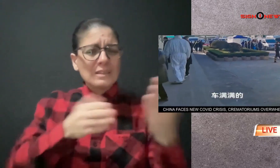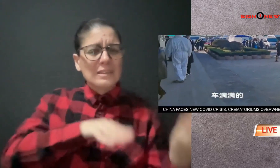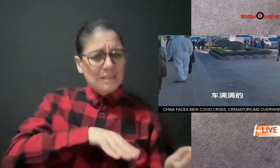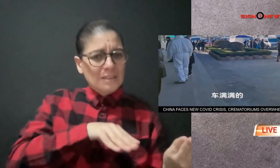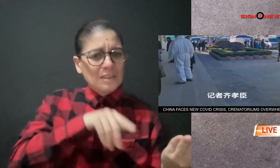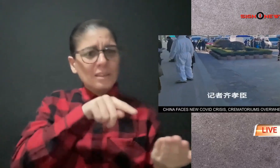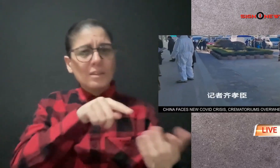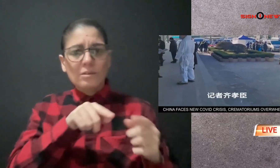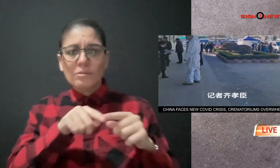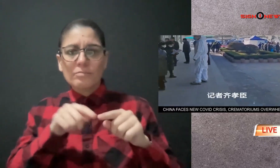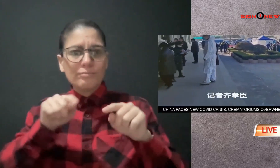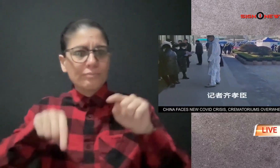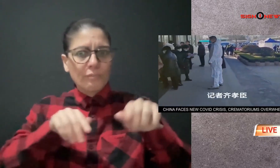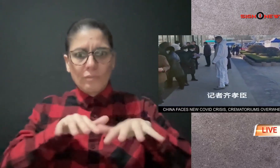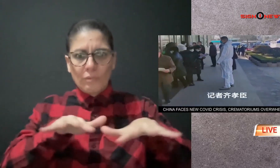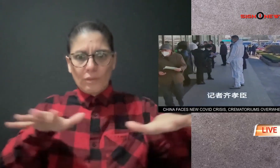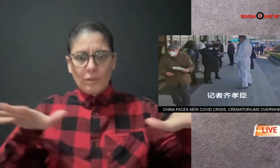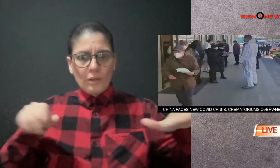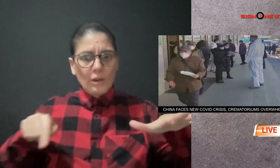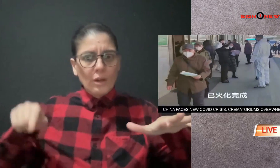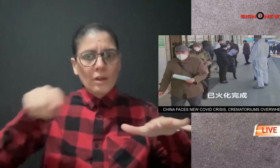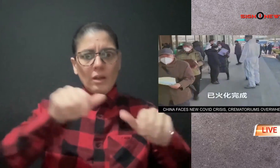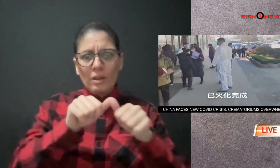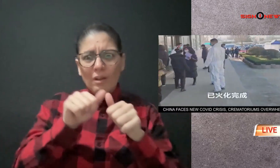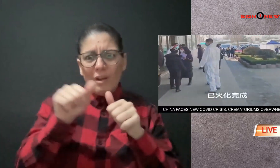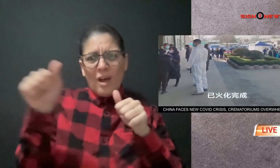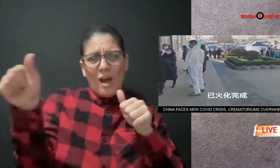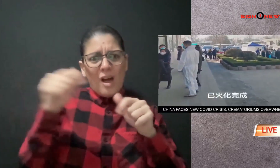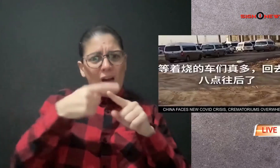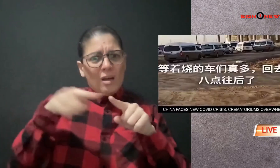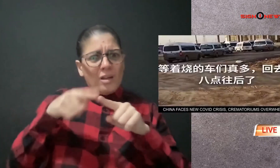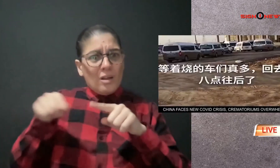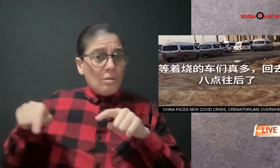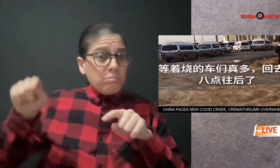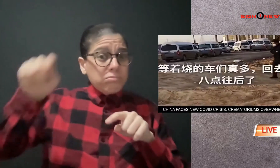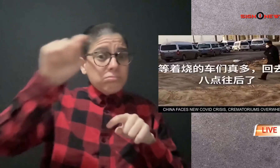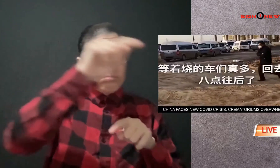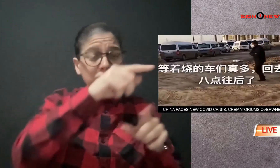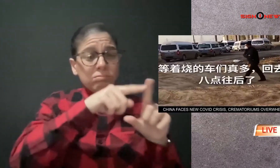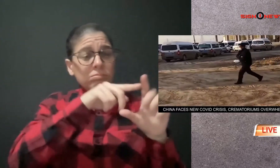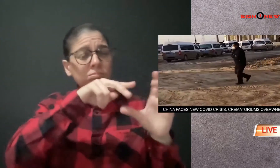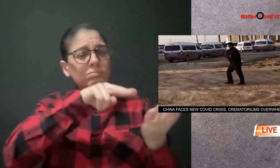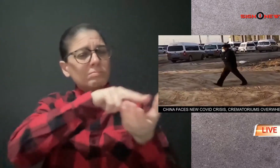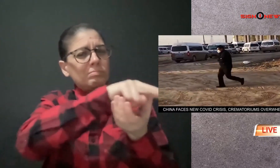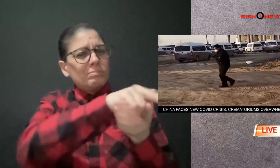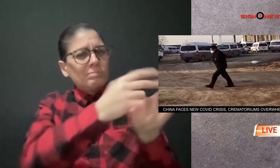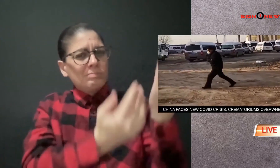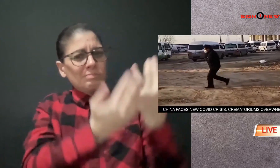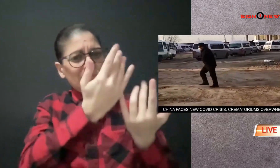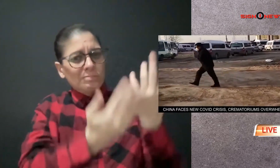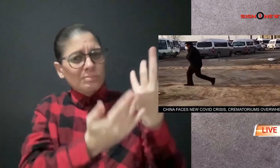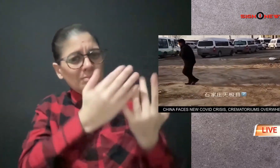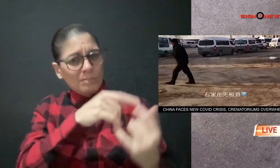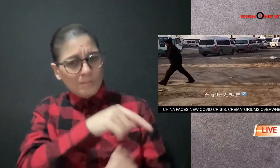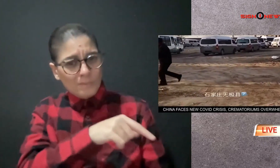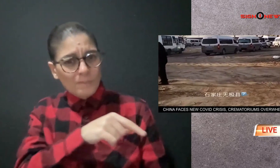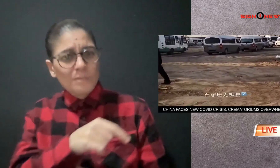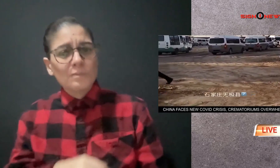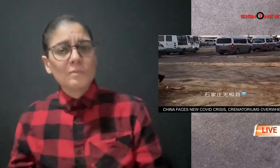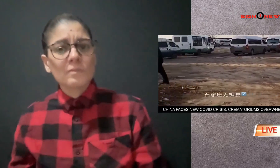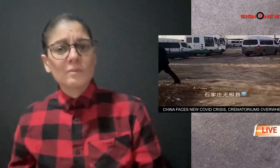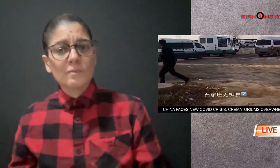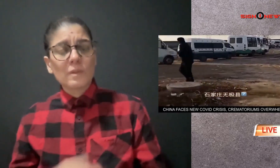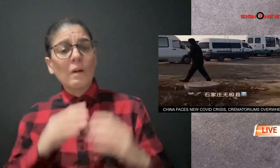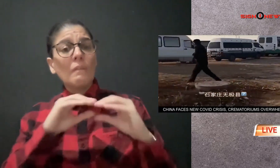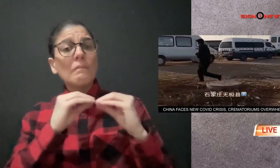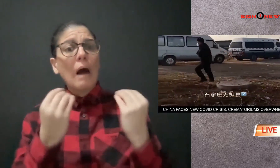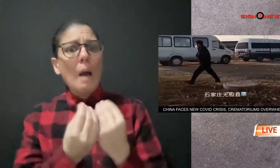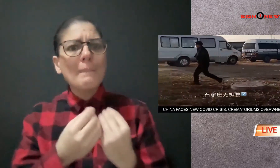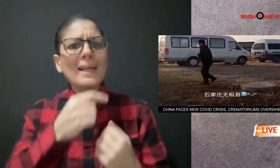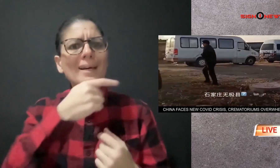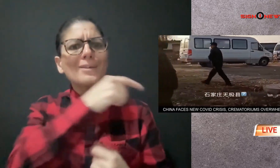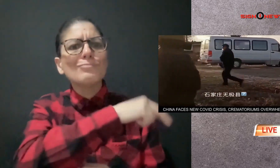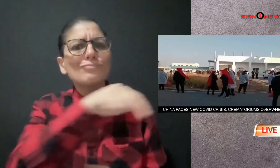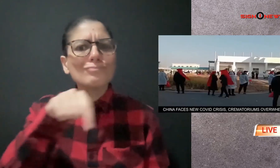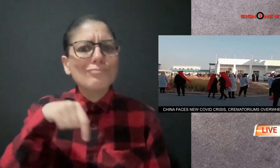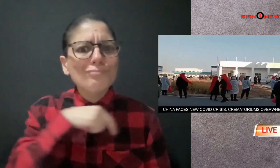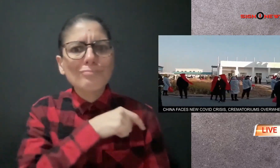vans carrying bodies stretch into the distance in front of some crematoriums